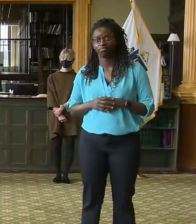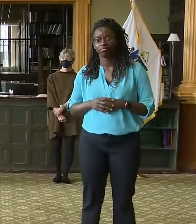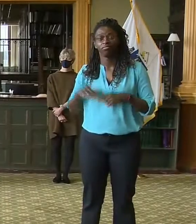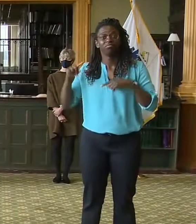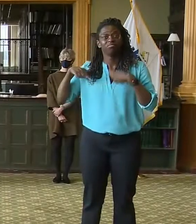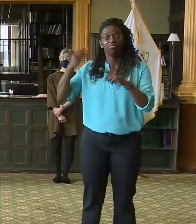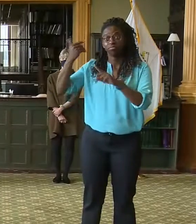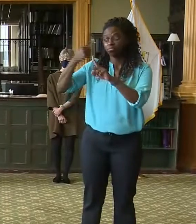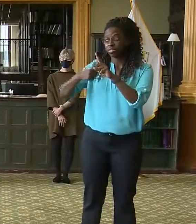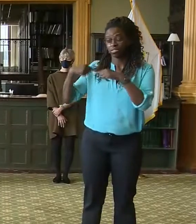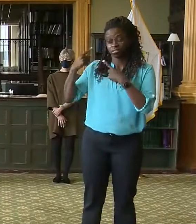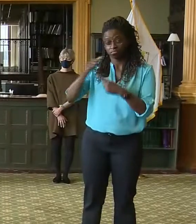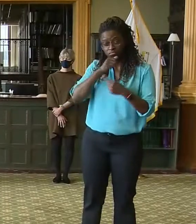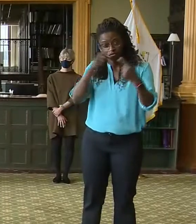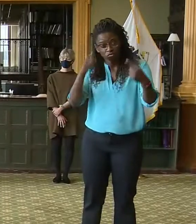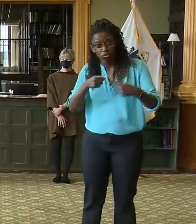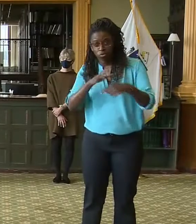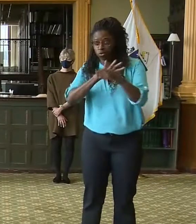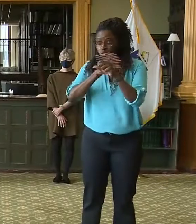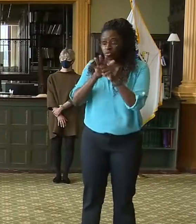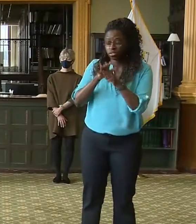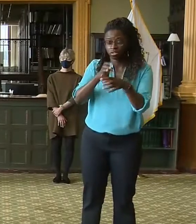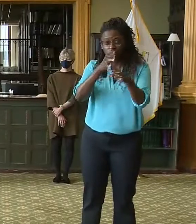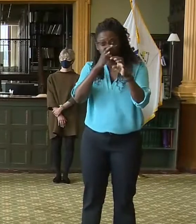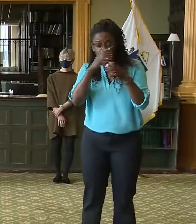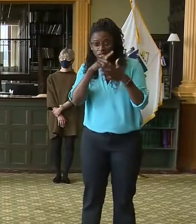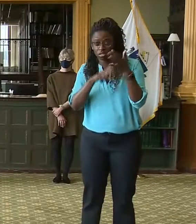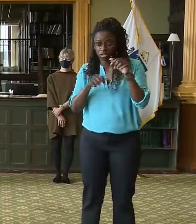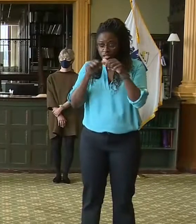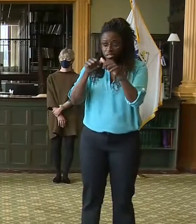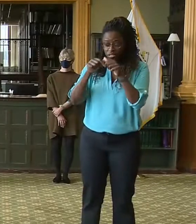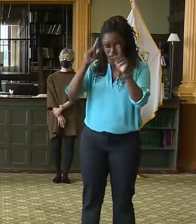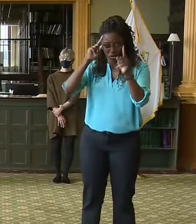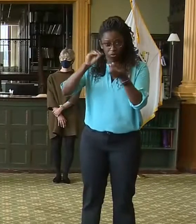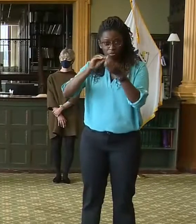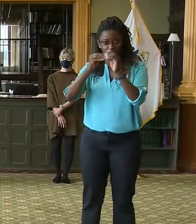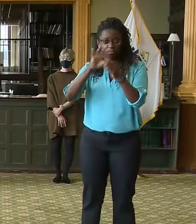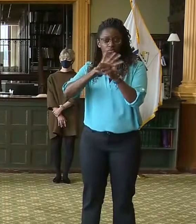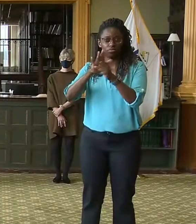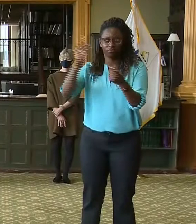TODAY IS AN IMPORTANT DAY IN WHAT HAS BEEN A VERY LONG 15